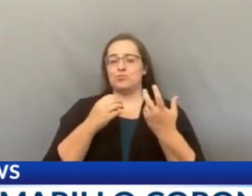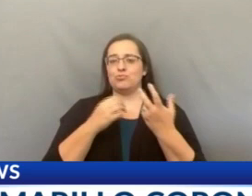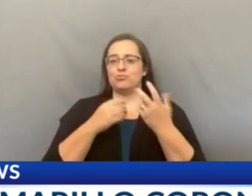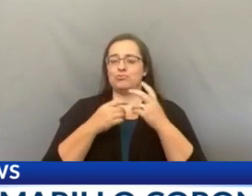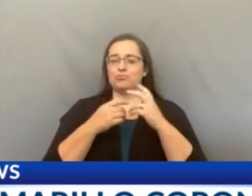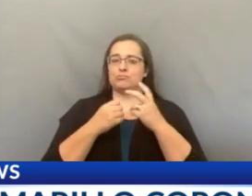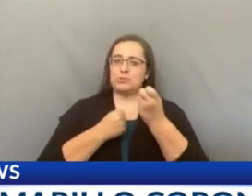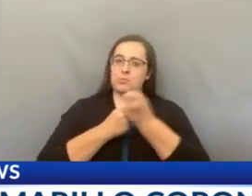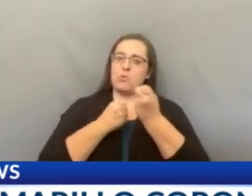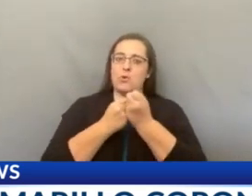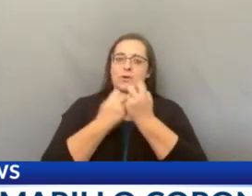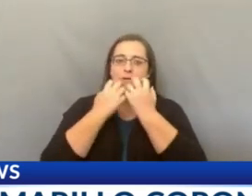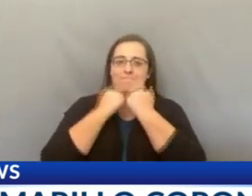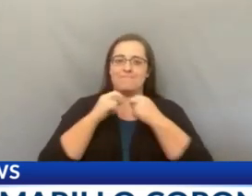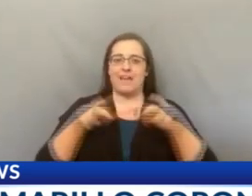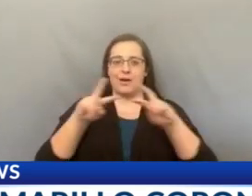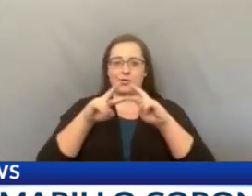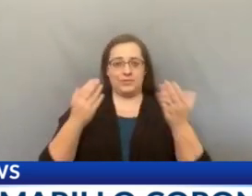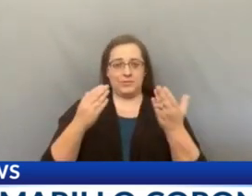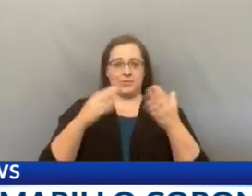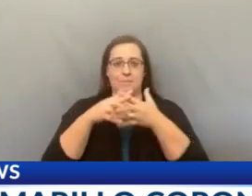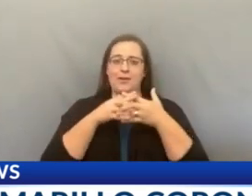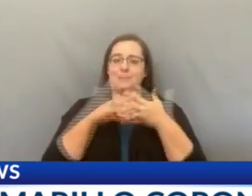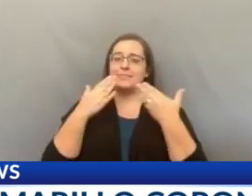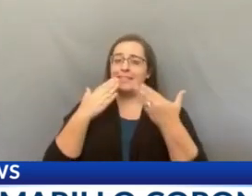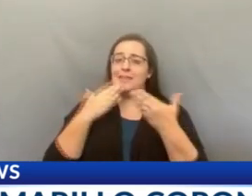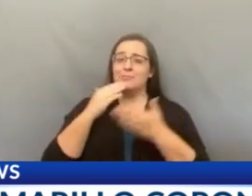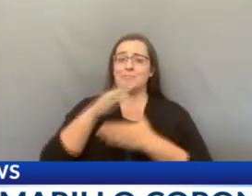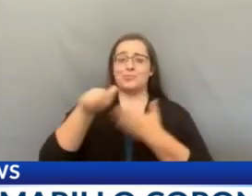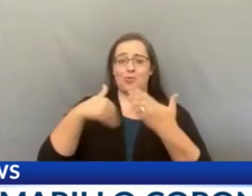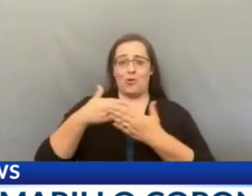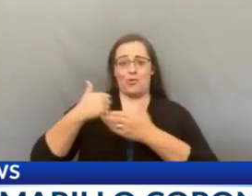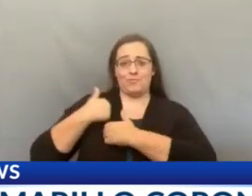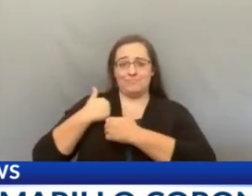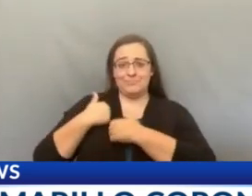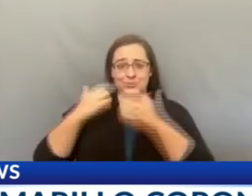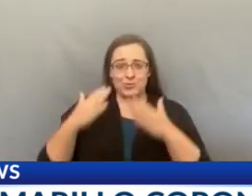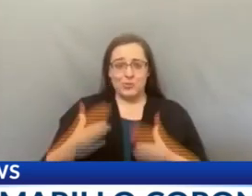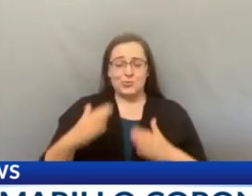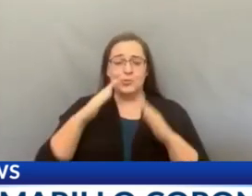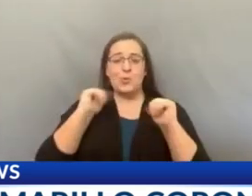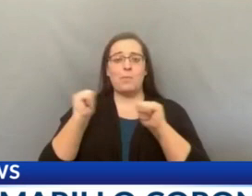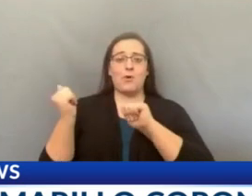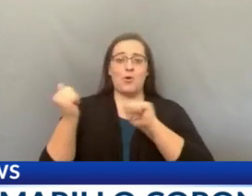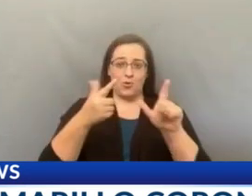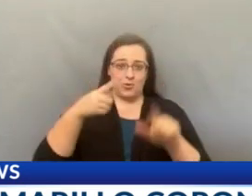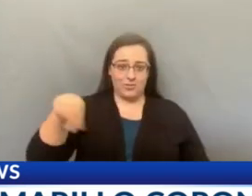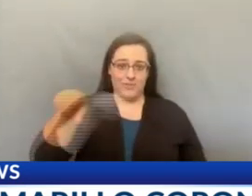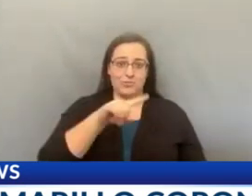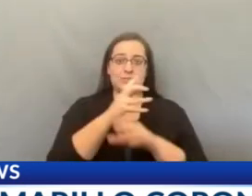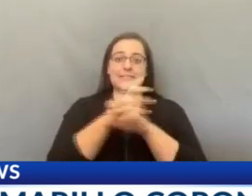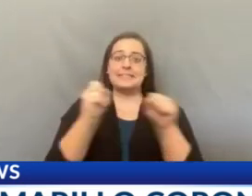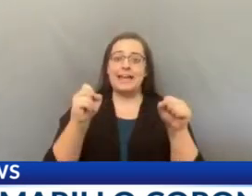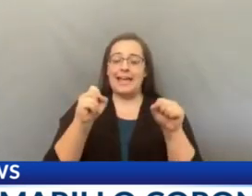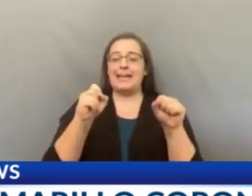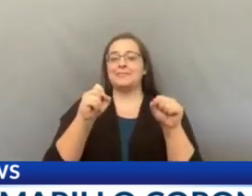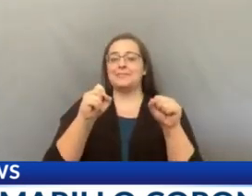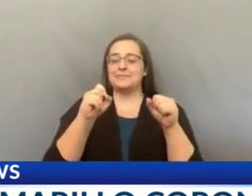TAKE A STAND TO FIGHT FOR OUR FREEDOM AND FIGHT FOR THE VALUES THAT WE HAVE AS AMERICANS.